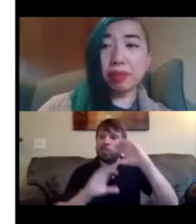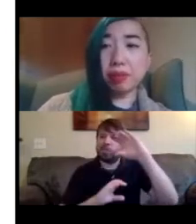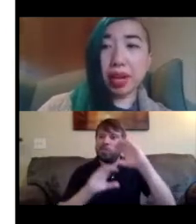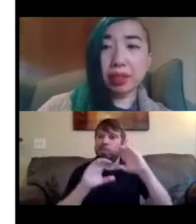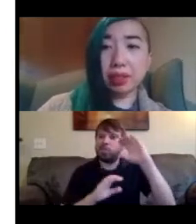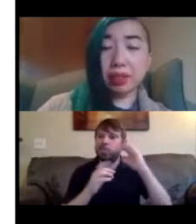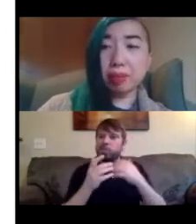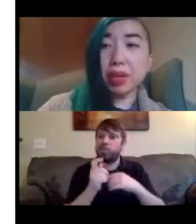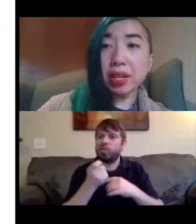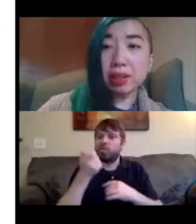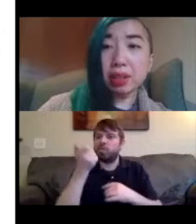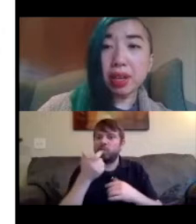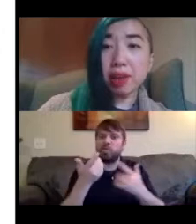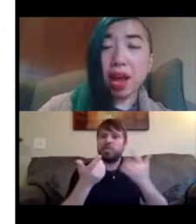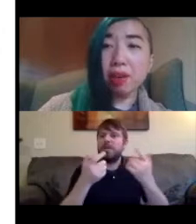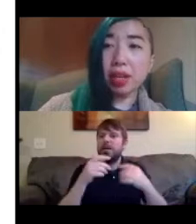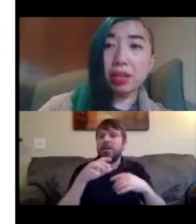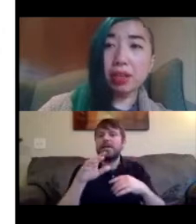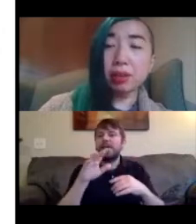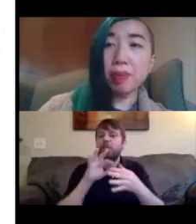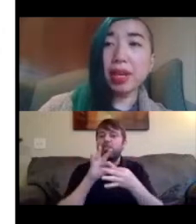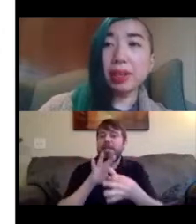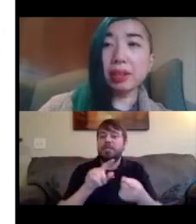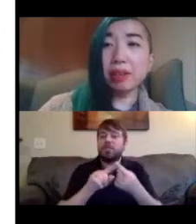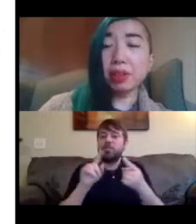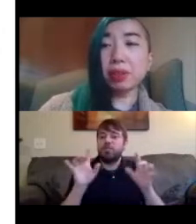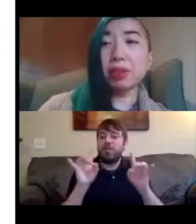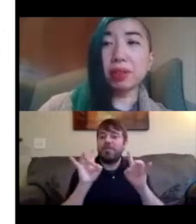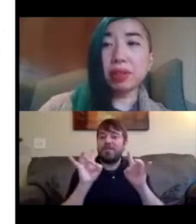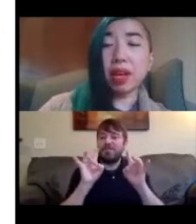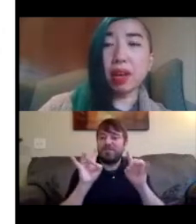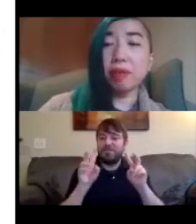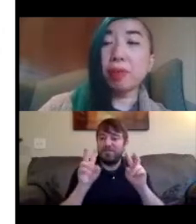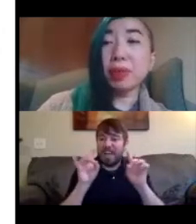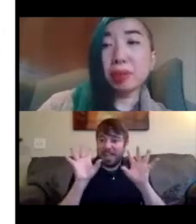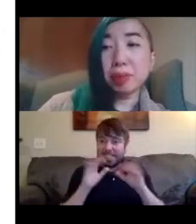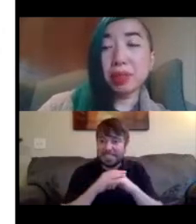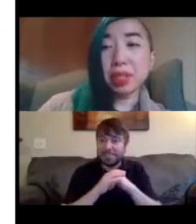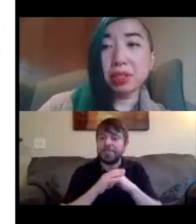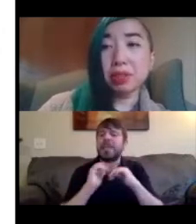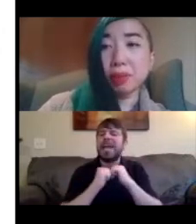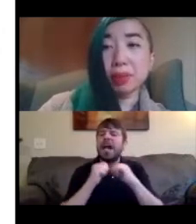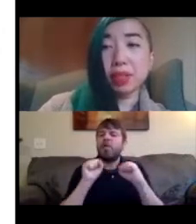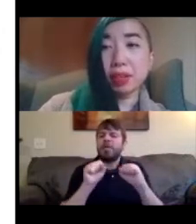violence in some way in your life-- how can you make visual, formal experimentation something you